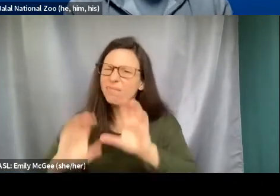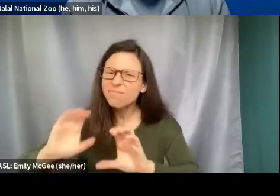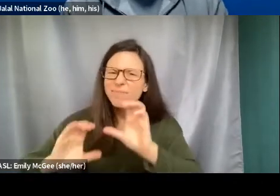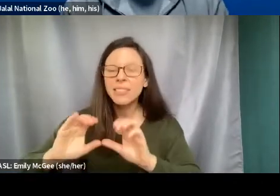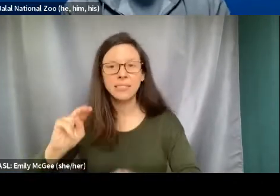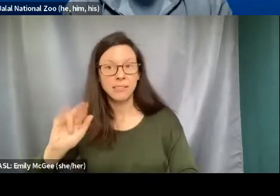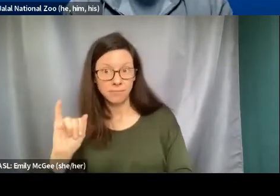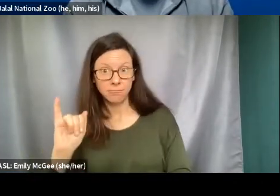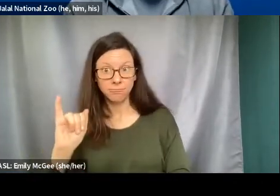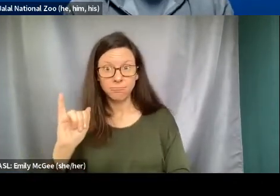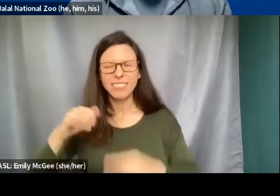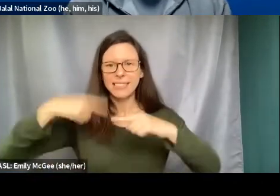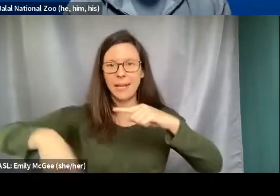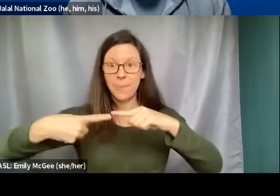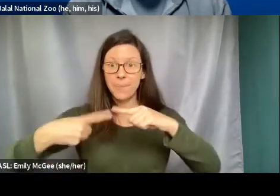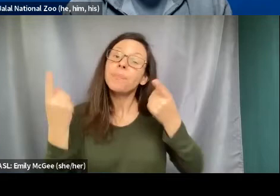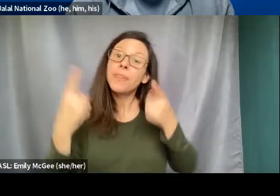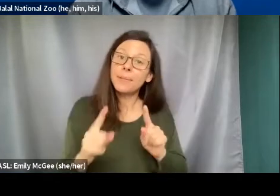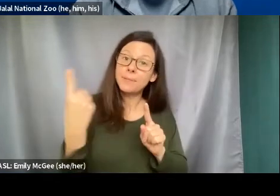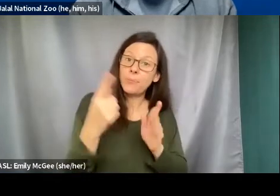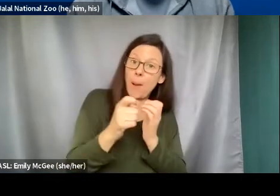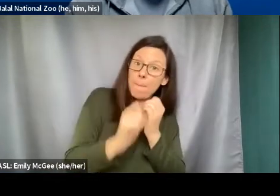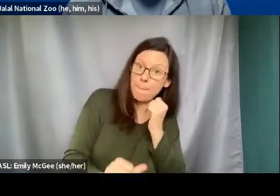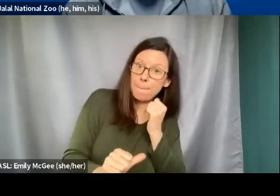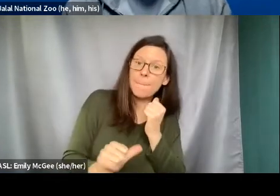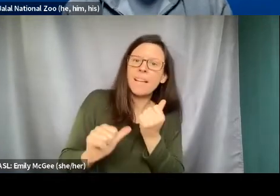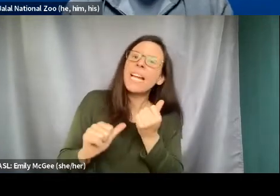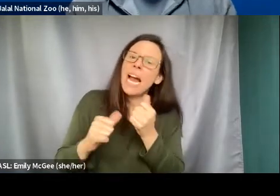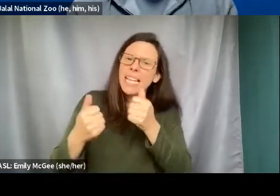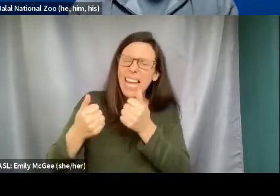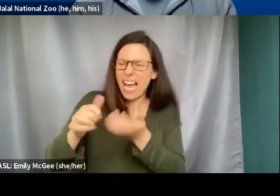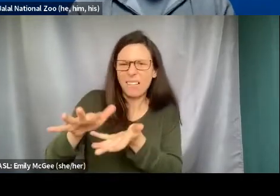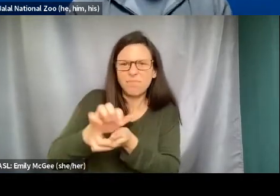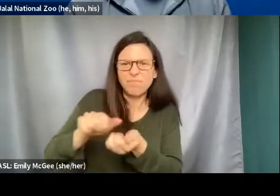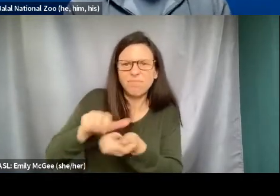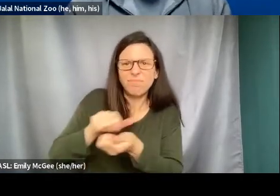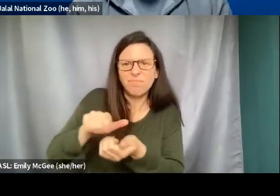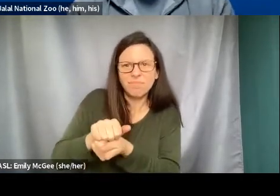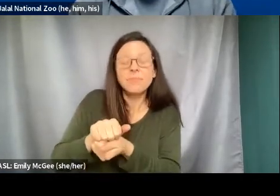gets decomposed producing ammonia and then you have two stages of nitrifying bacteria to turn it